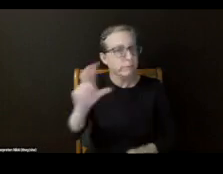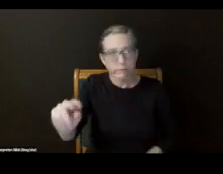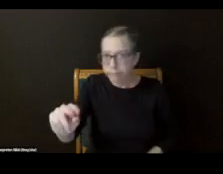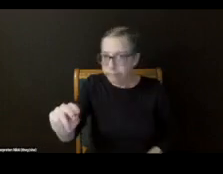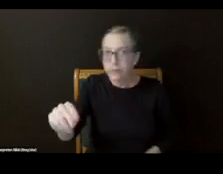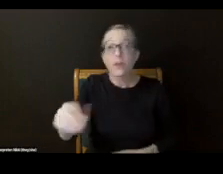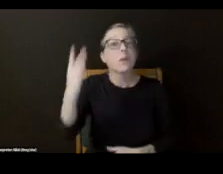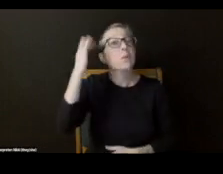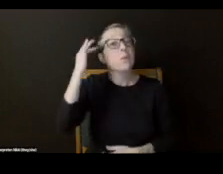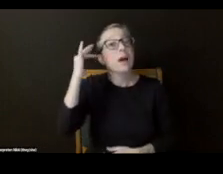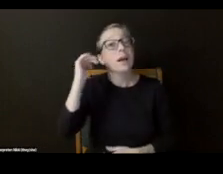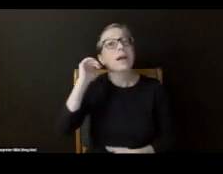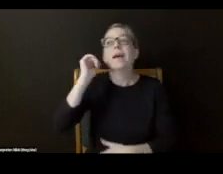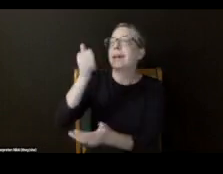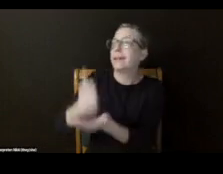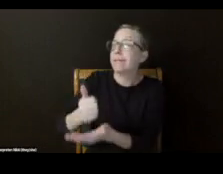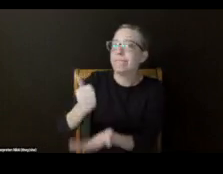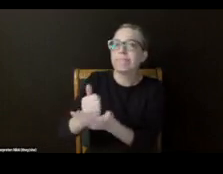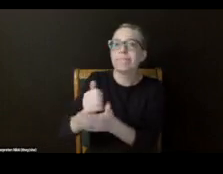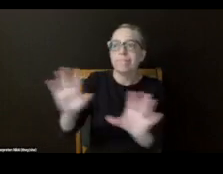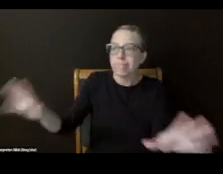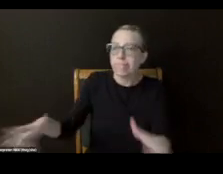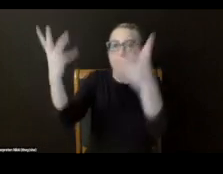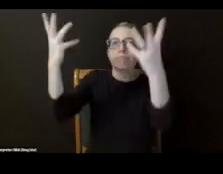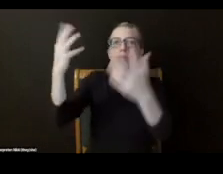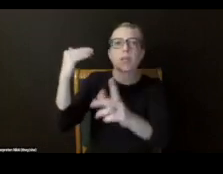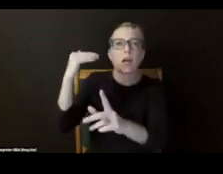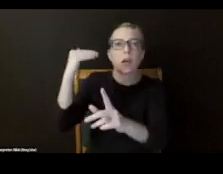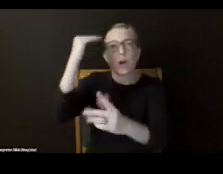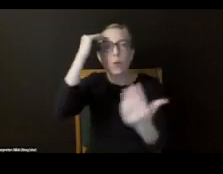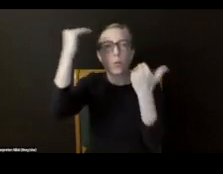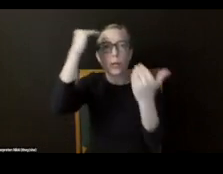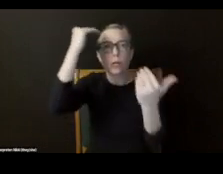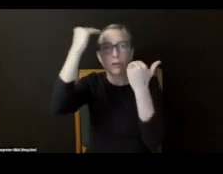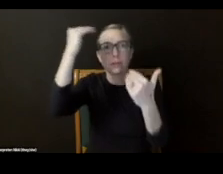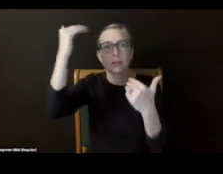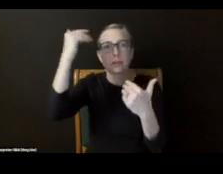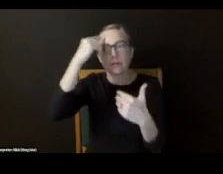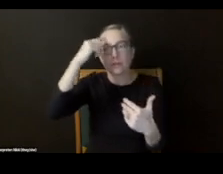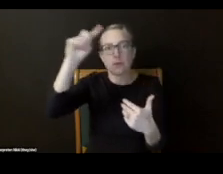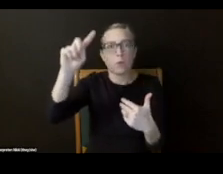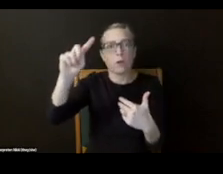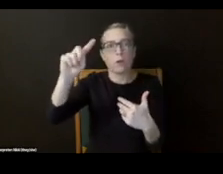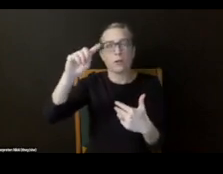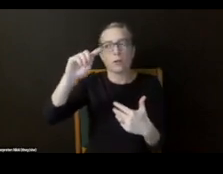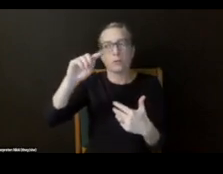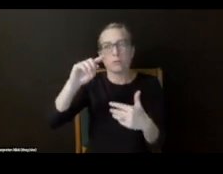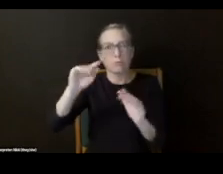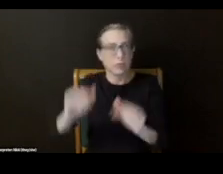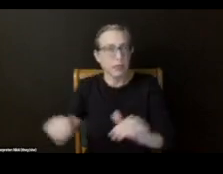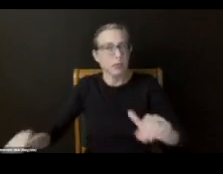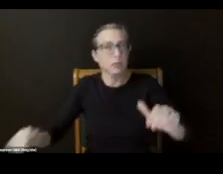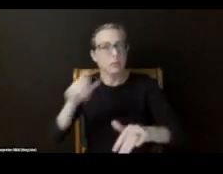a facial difference in the community that we are in. We are bound to see